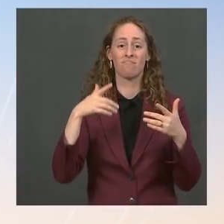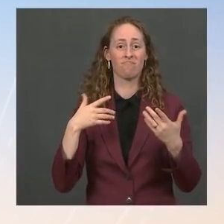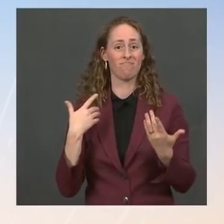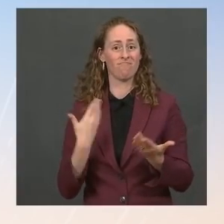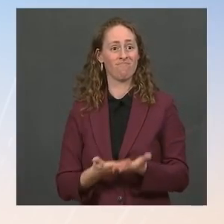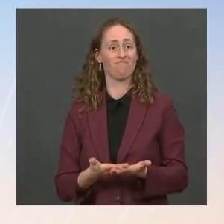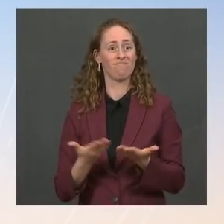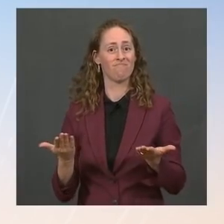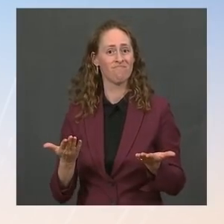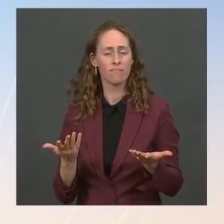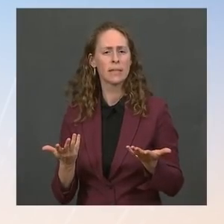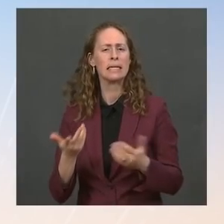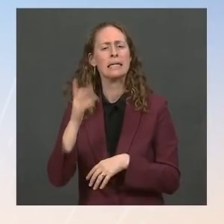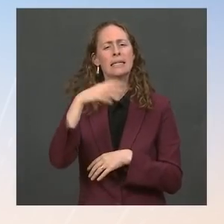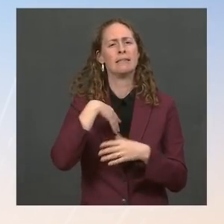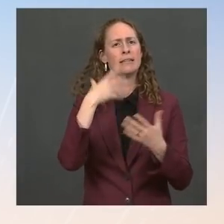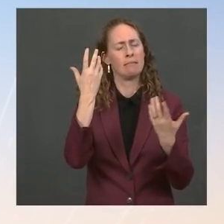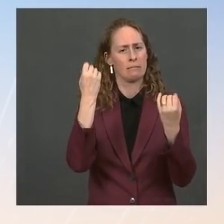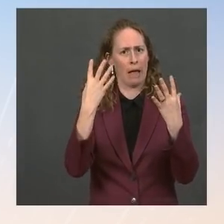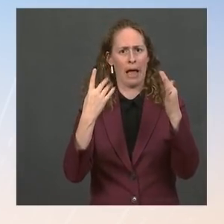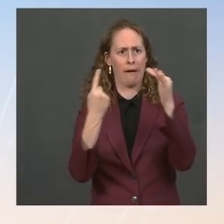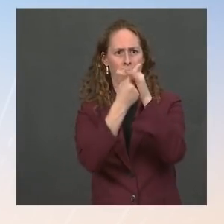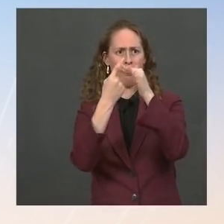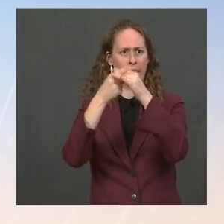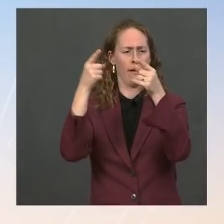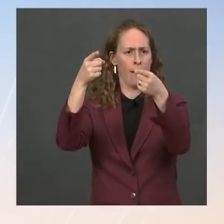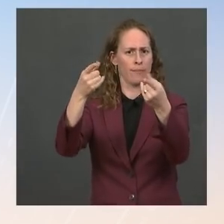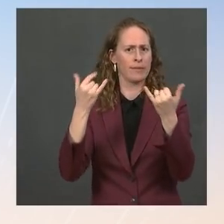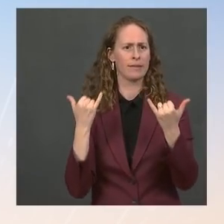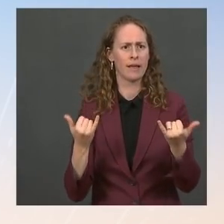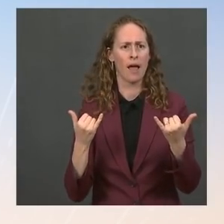One, we extended TPS several months ago